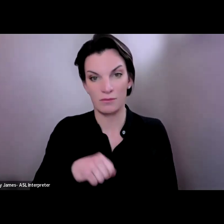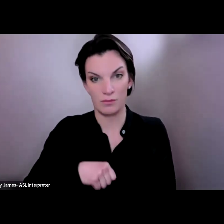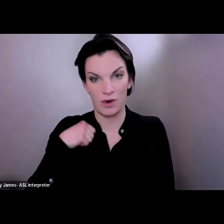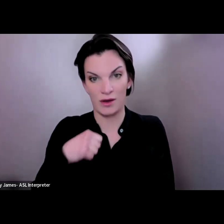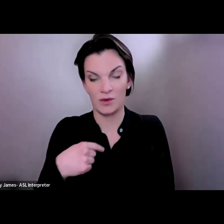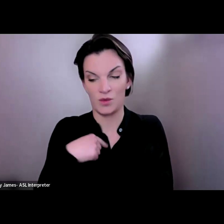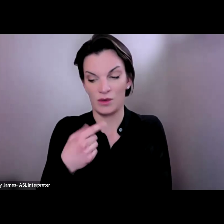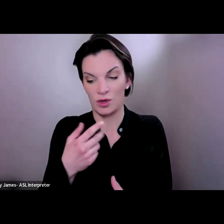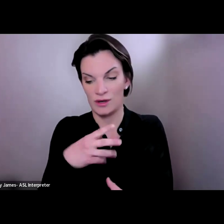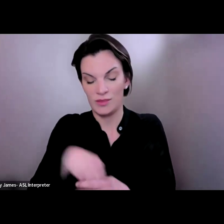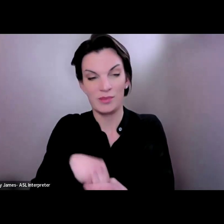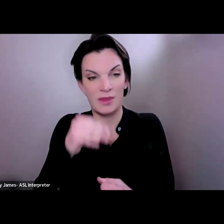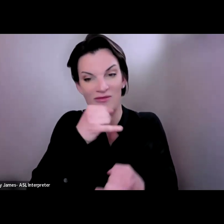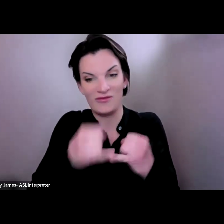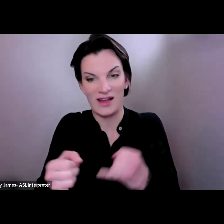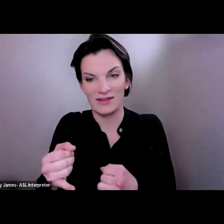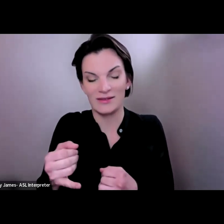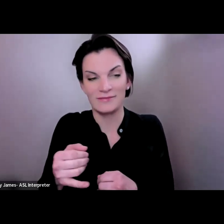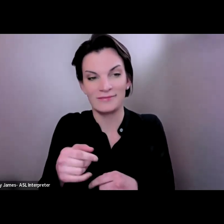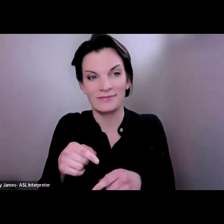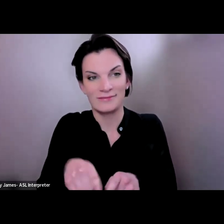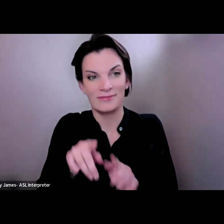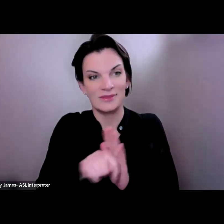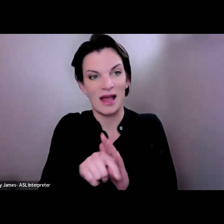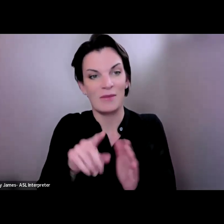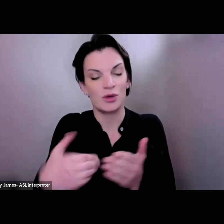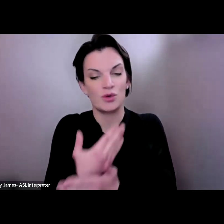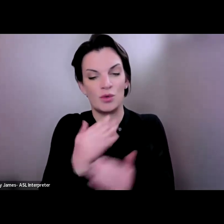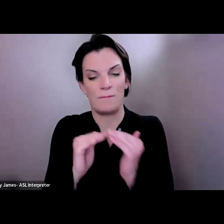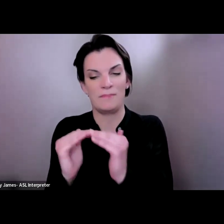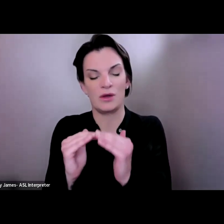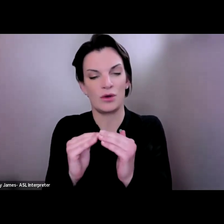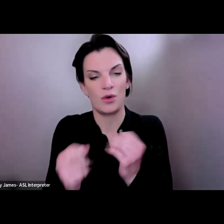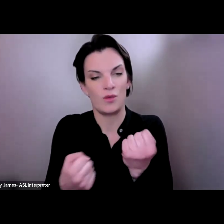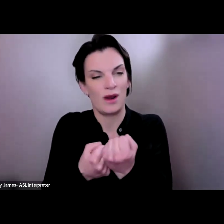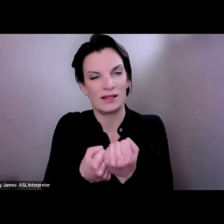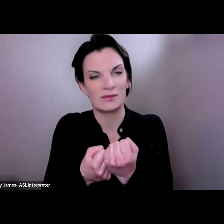of final stages of opening a new peer respite up, and it will be the first in the world